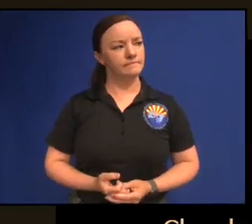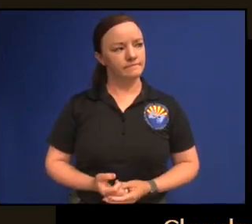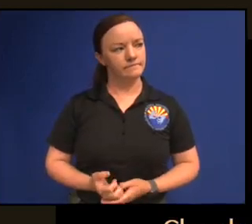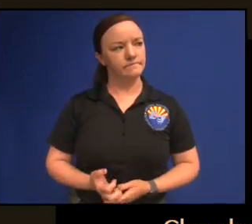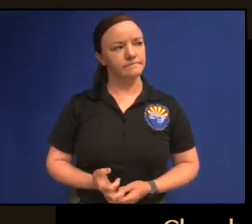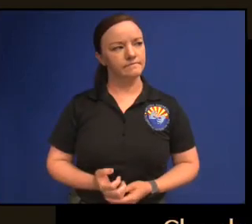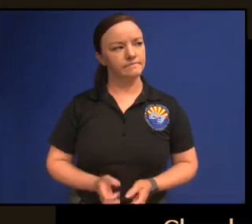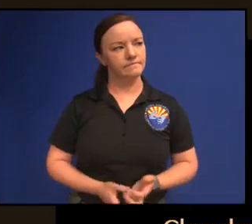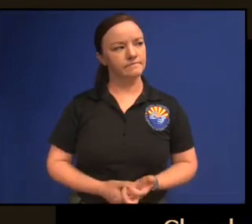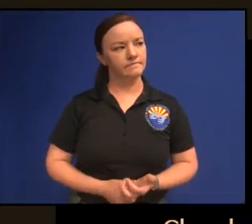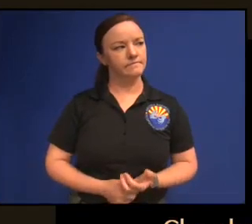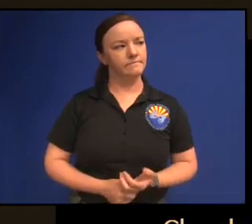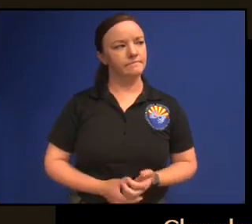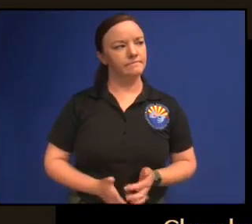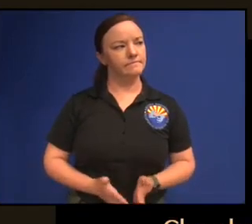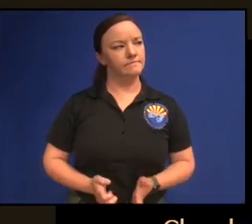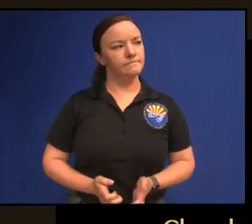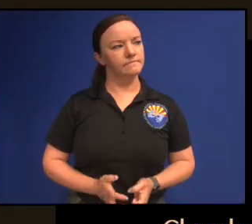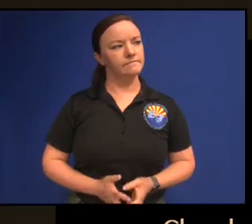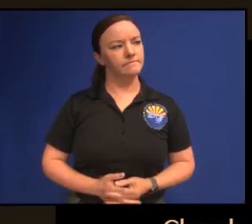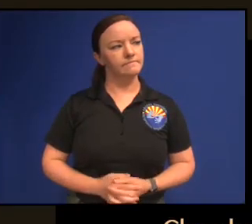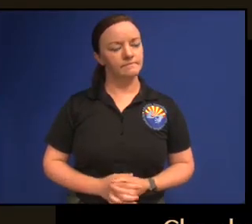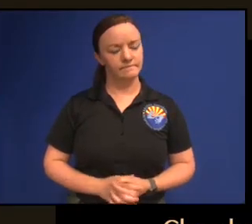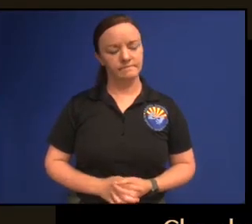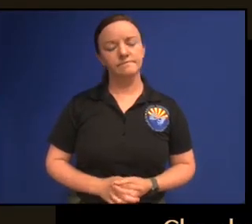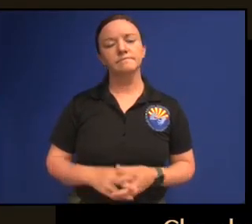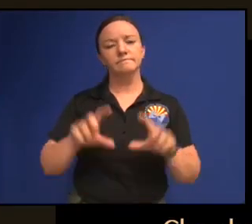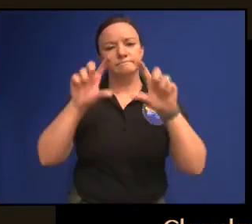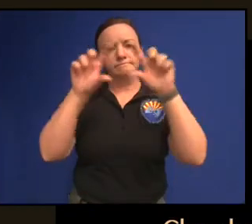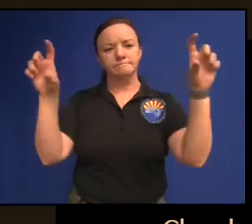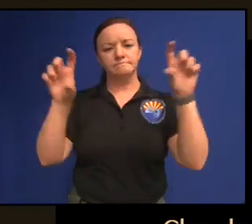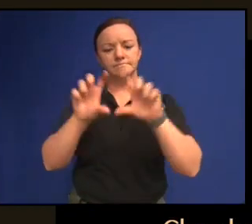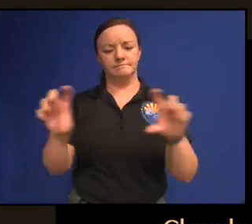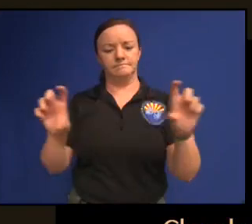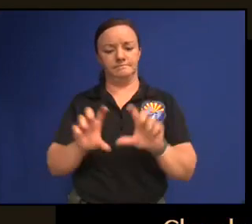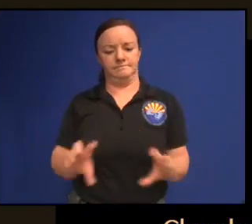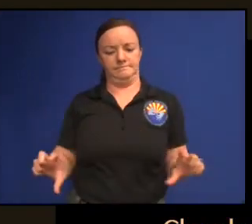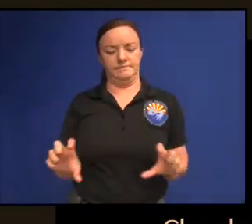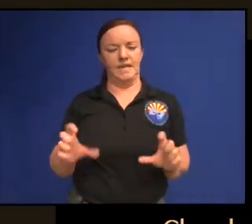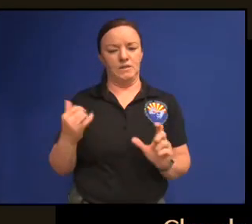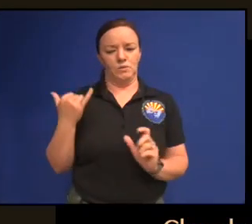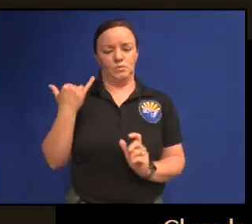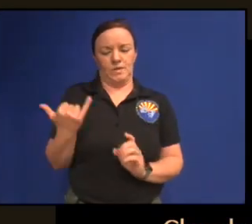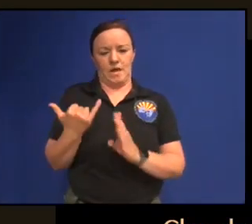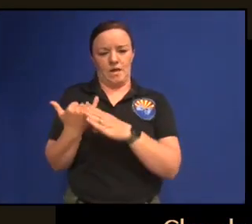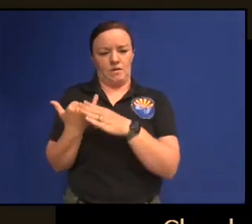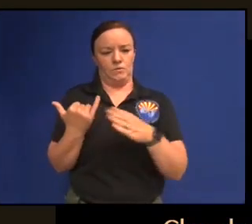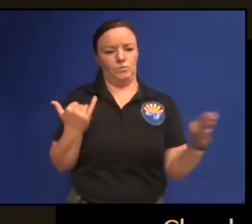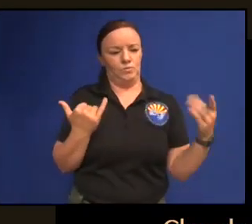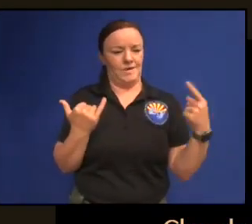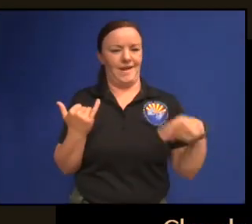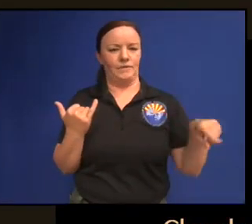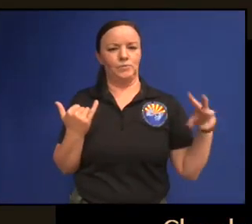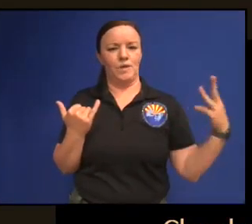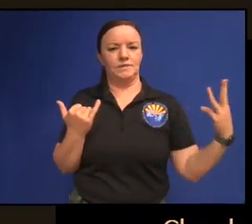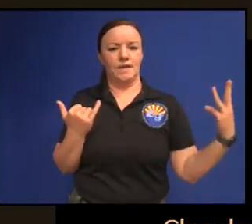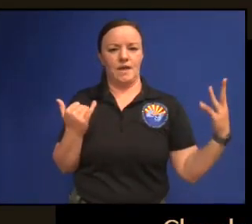AT TODAY, ALL THE WAY -- A WEEK OUT TO NEXT WEDNESDAY. AND WE ARE LOOKING AT CLOUDS ON TOP ON THE RIGHT. DEW